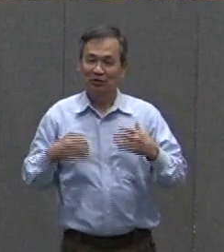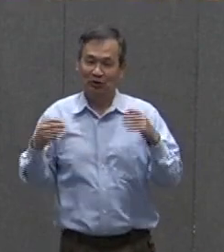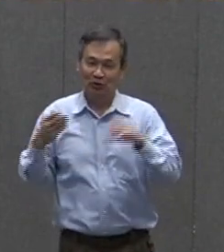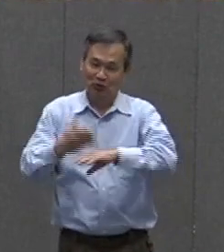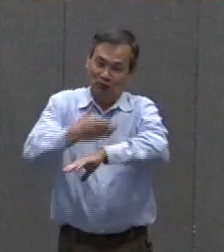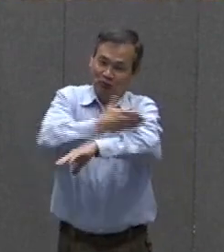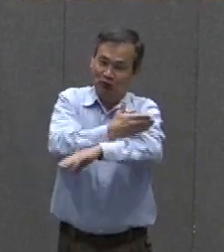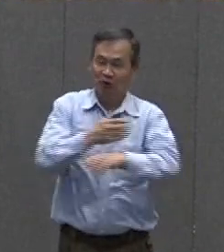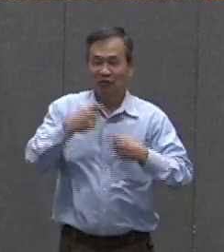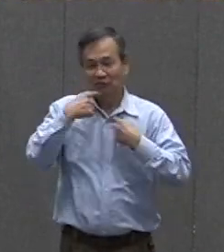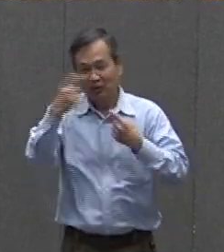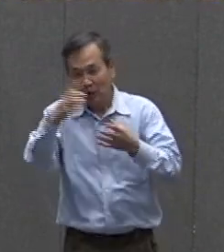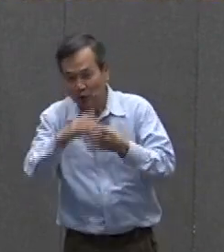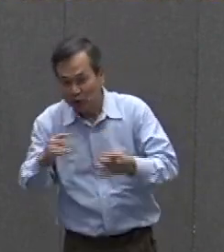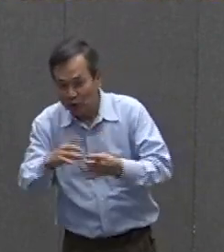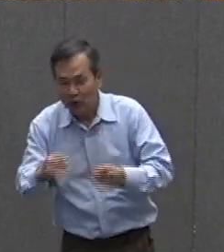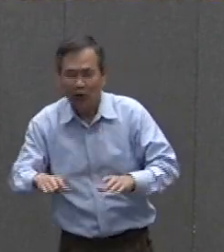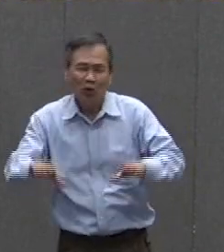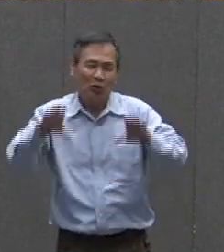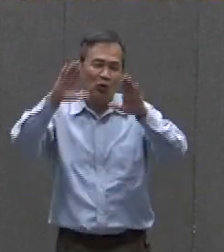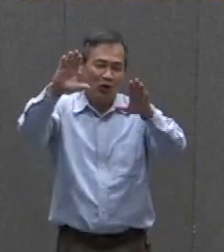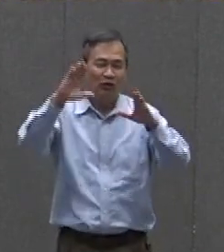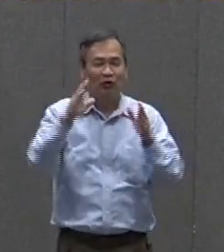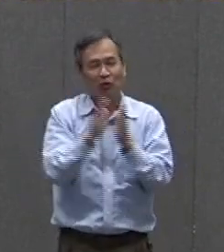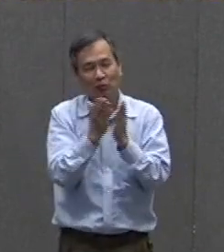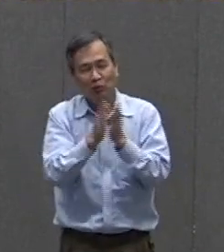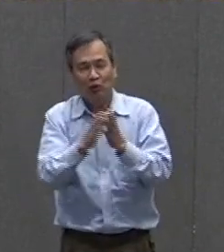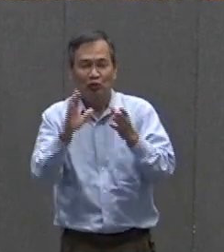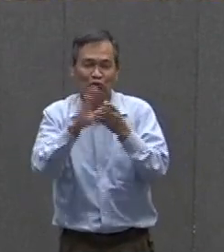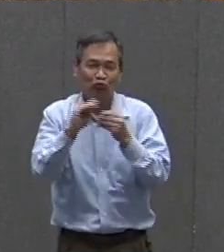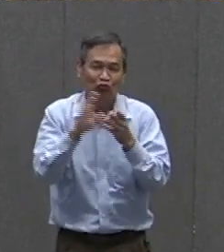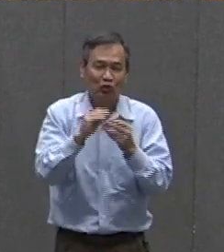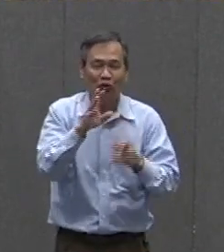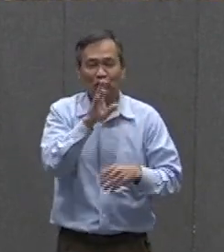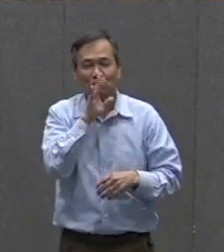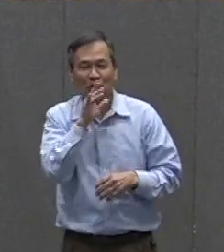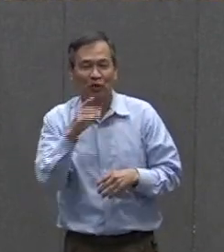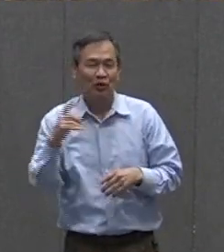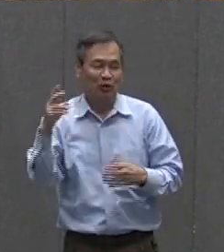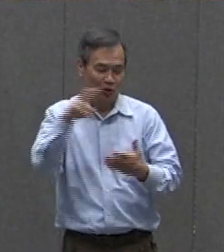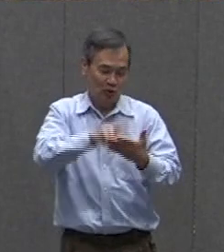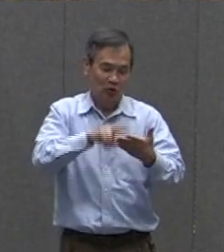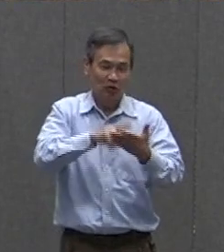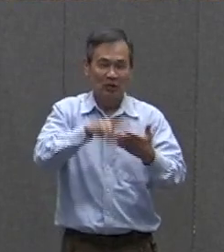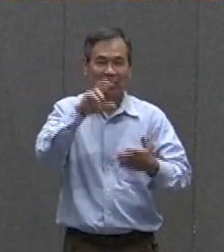that were brought to you by members of our staff. Today we've got another team of educators that are here